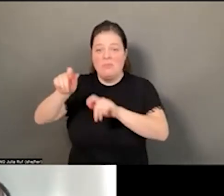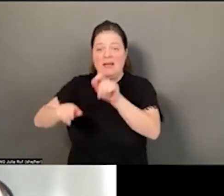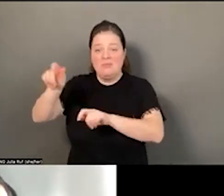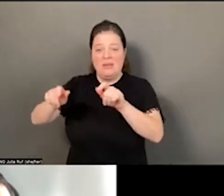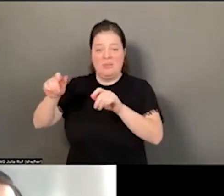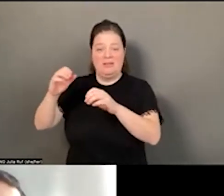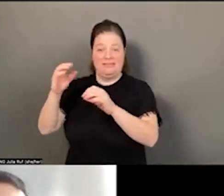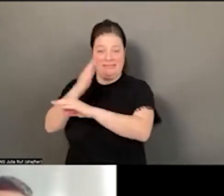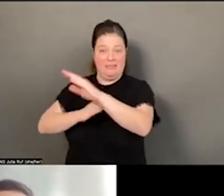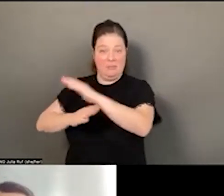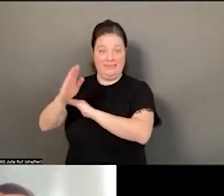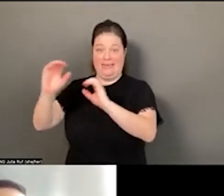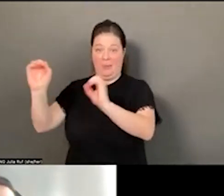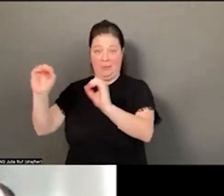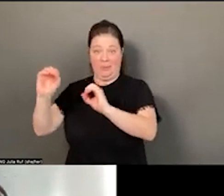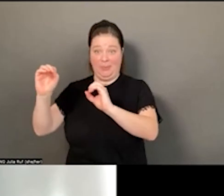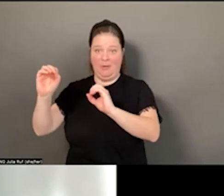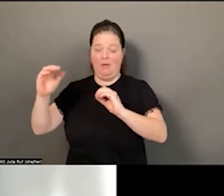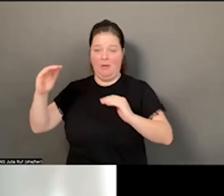But September, yes, last September,